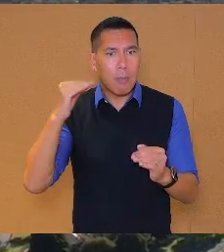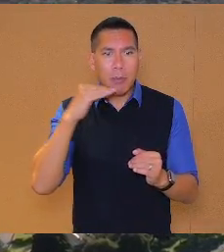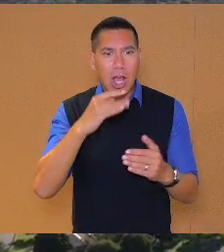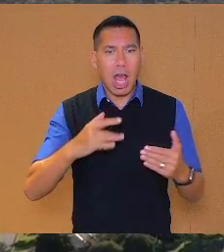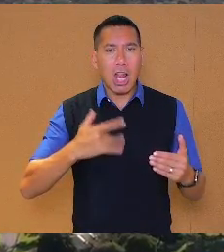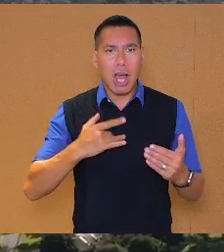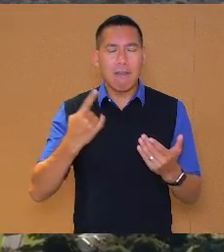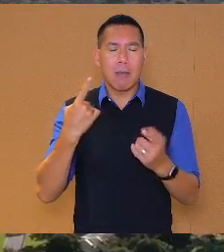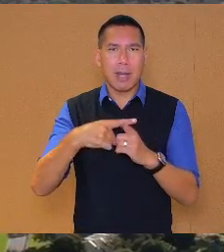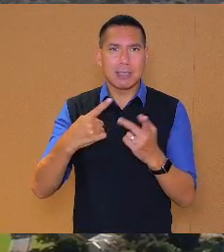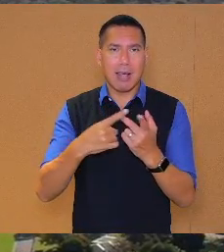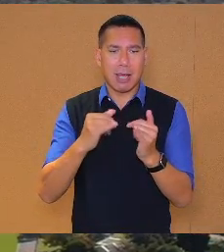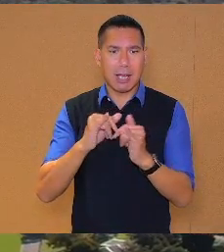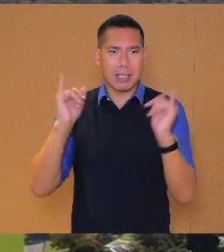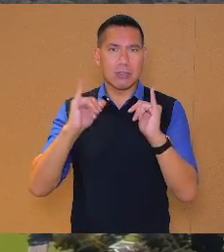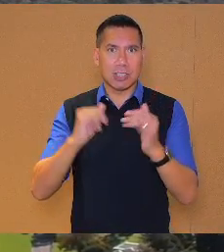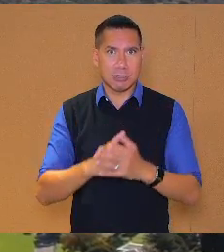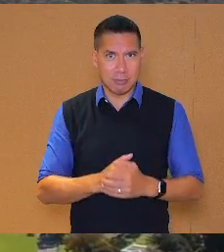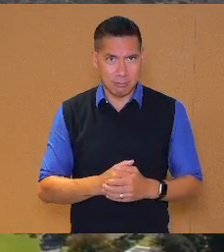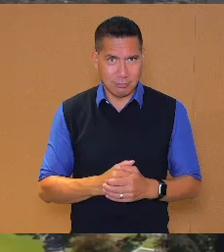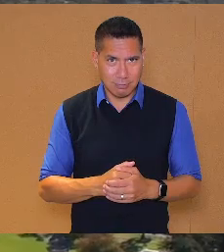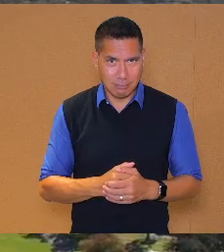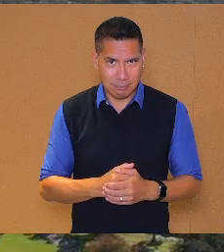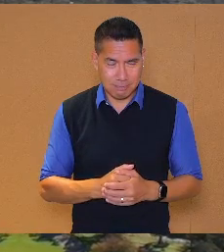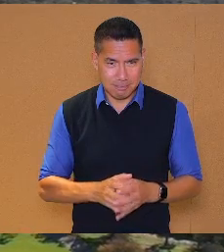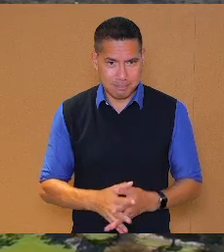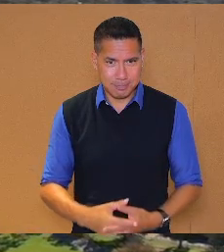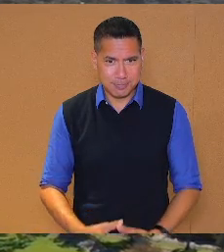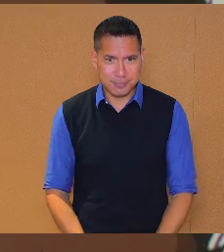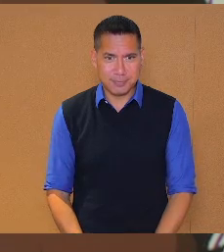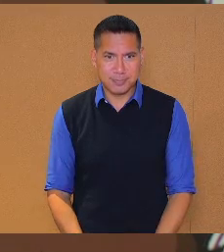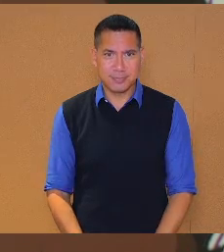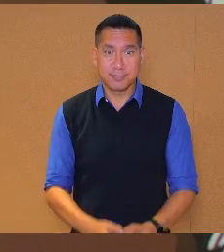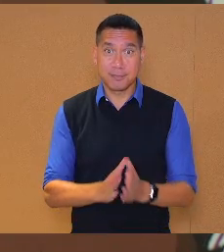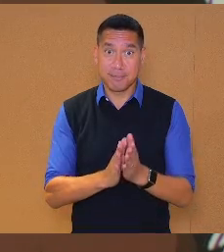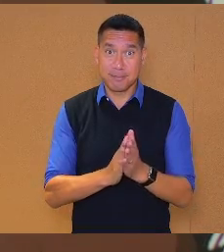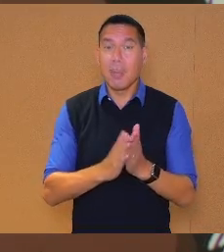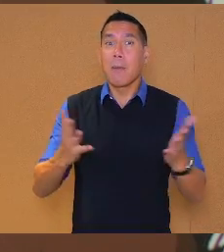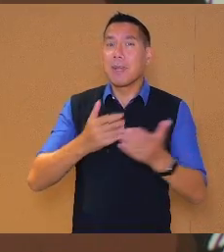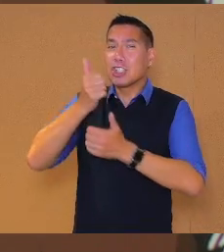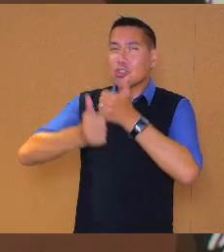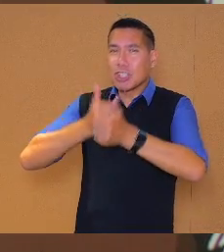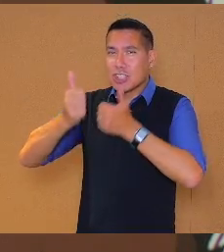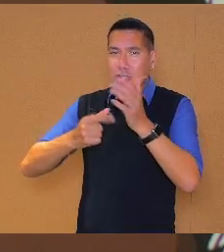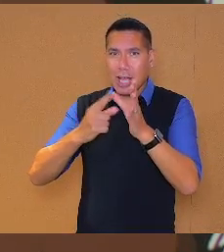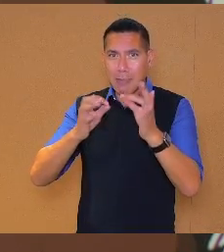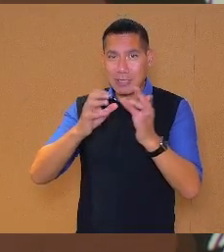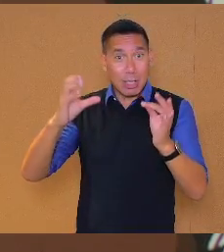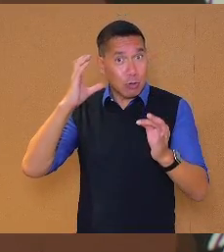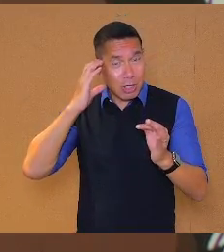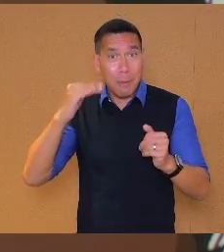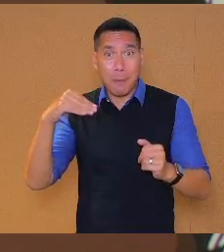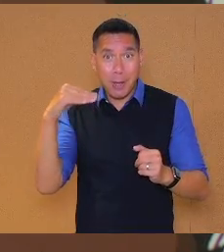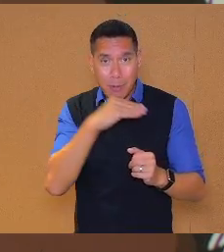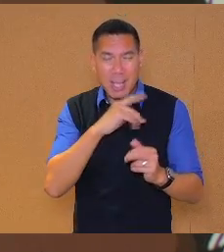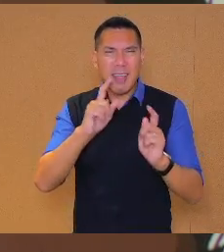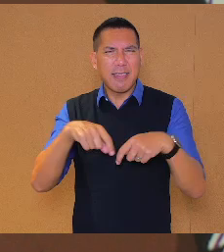other catastrophes. >> And a big congratulations to